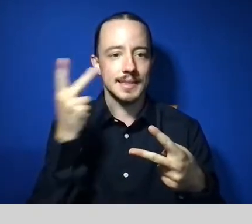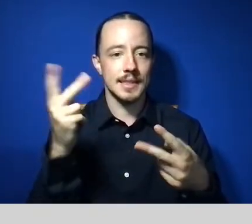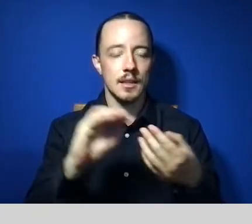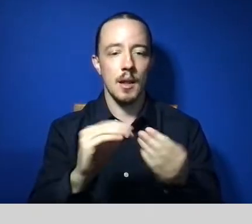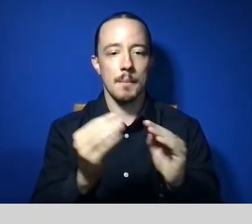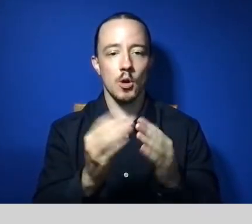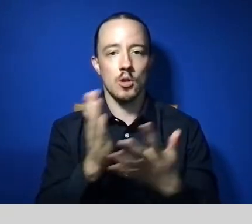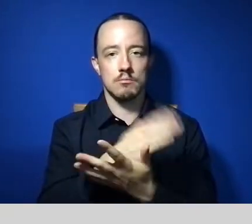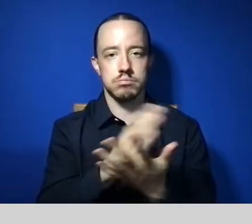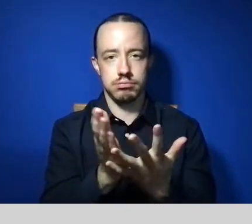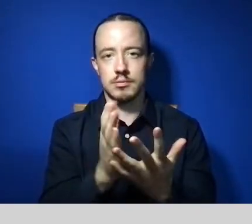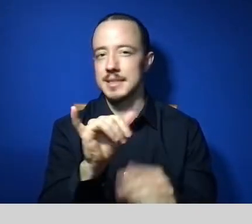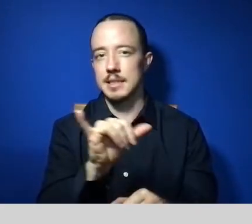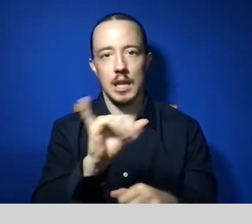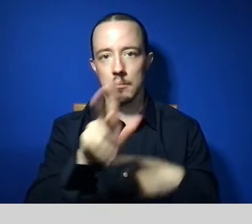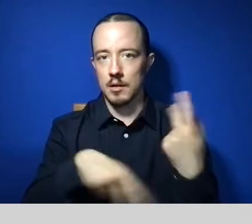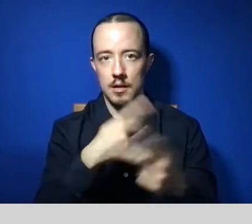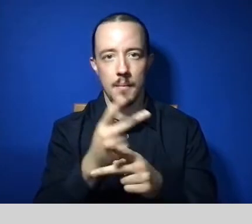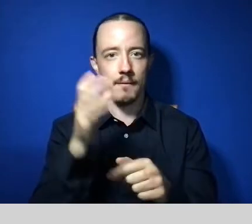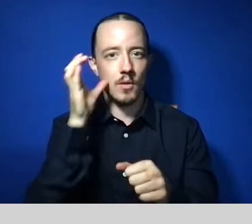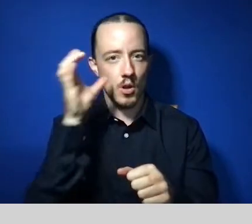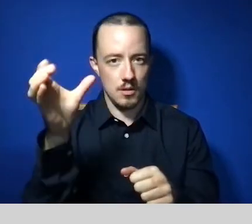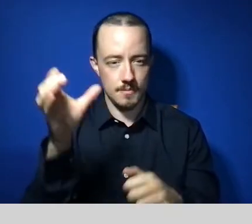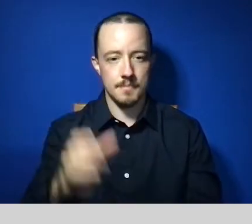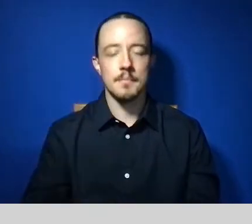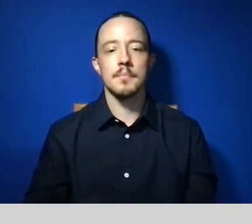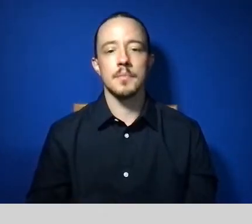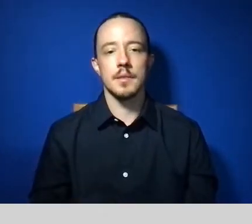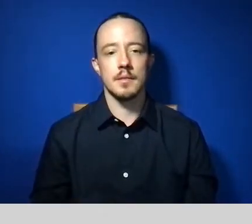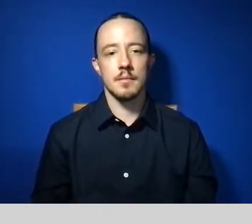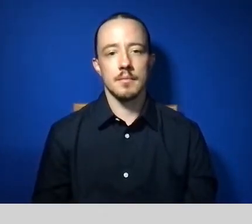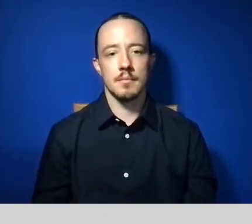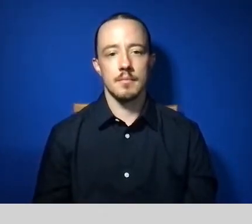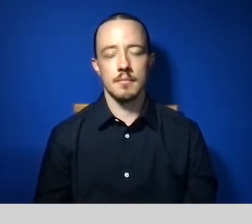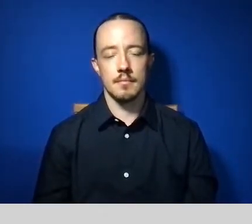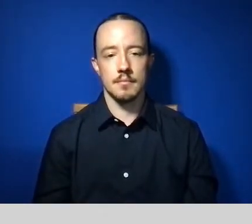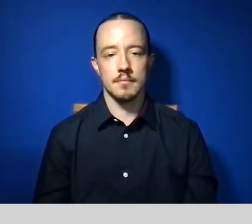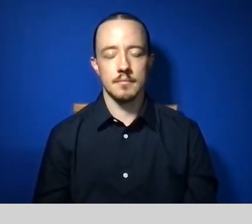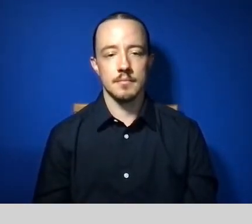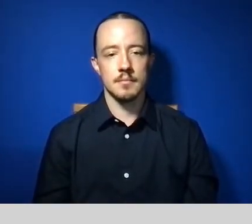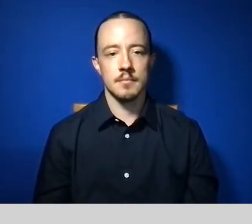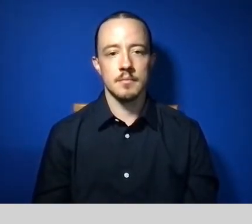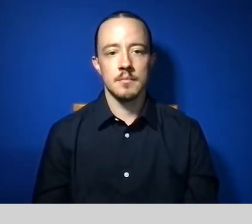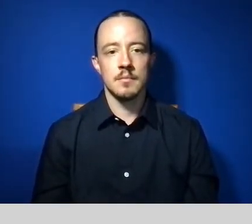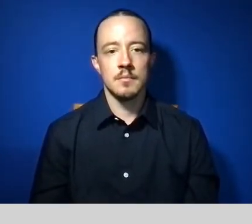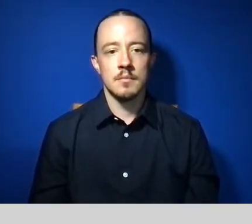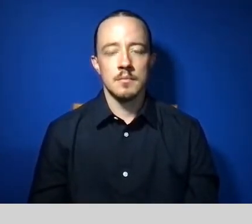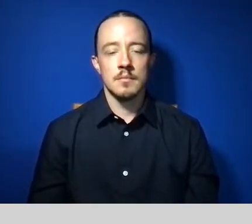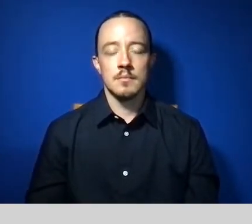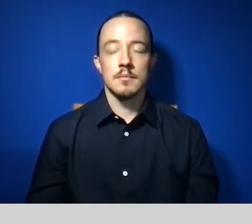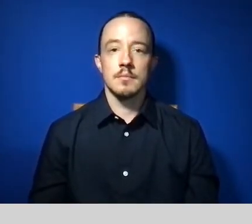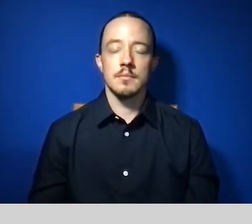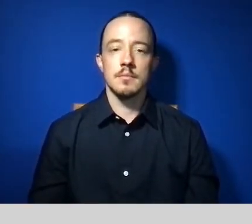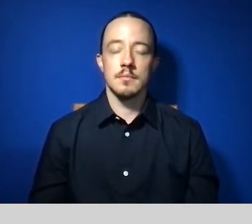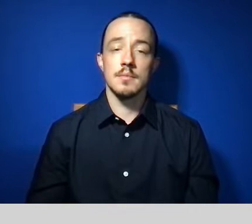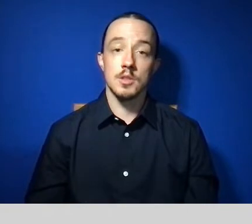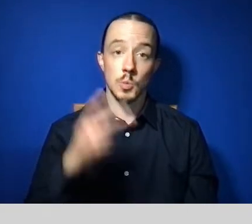it is zero, and that. So this, we see some negative numbers.